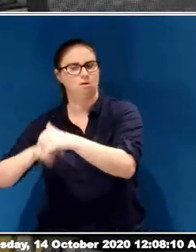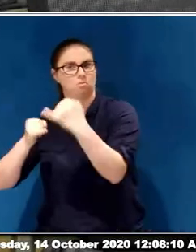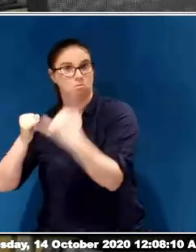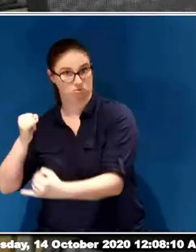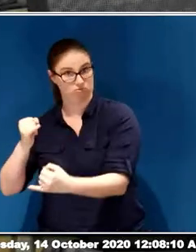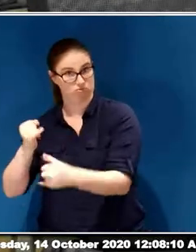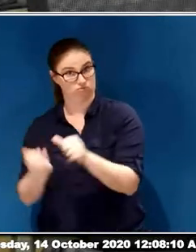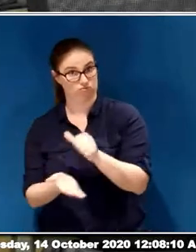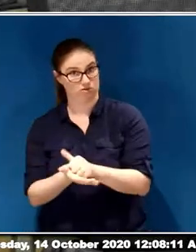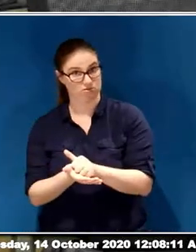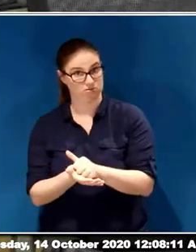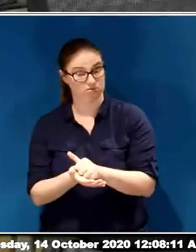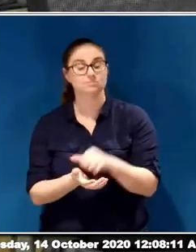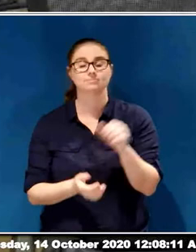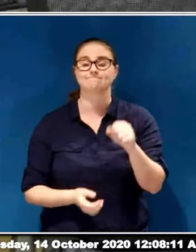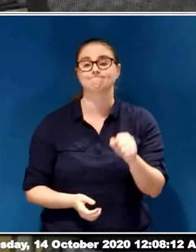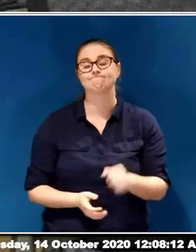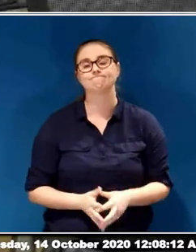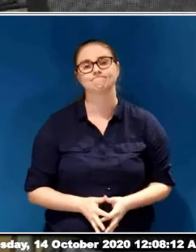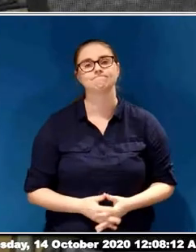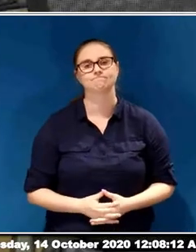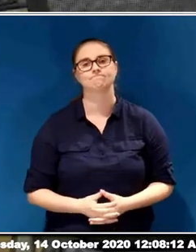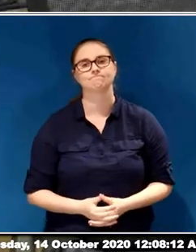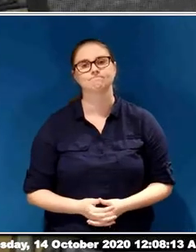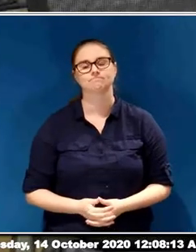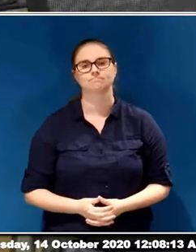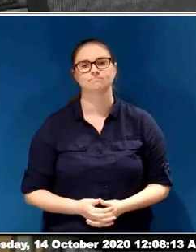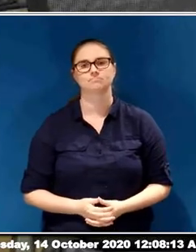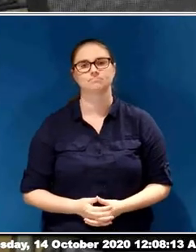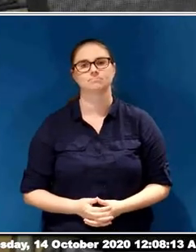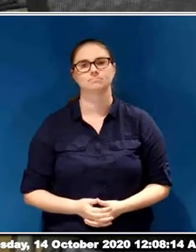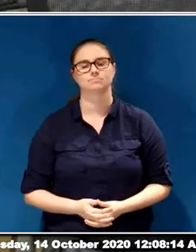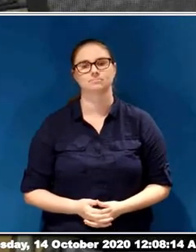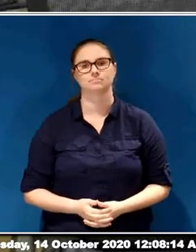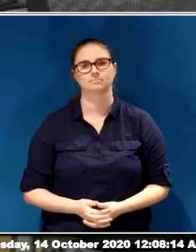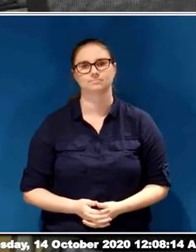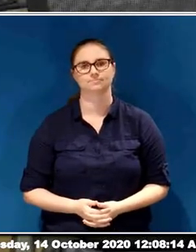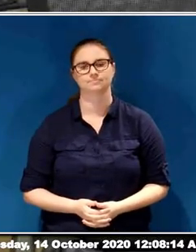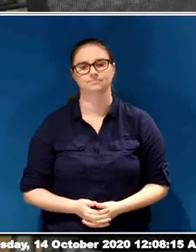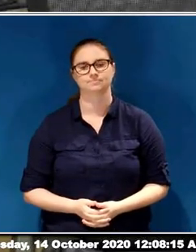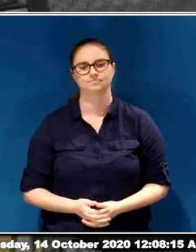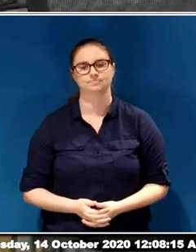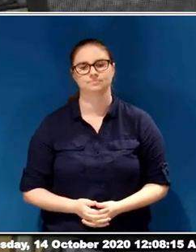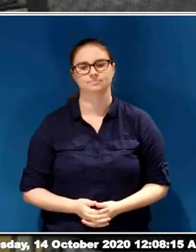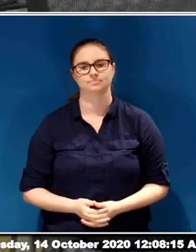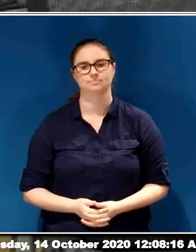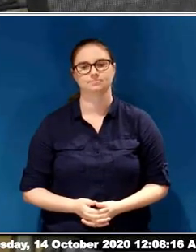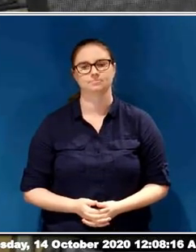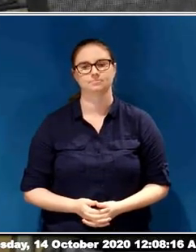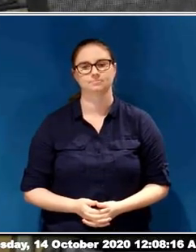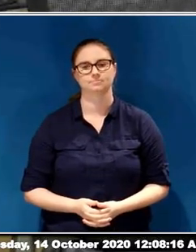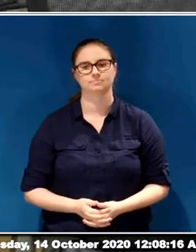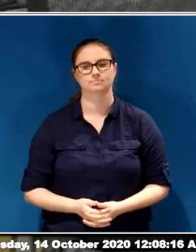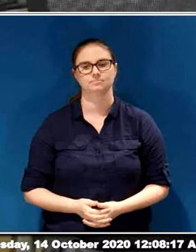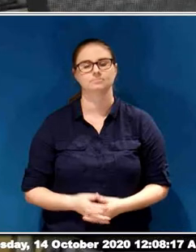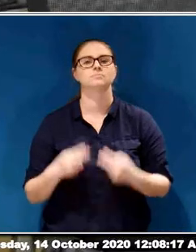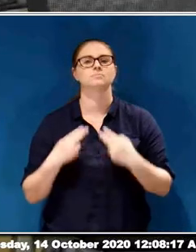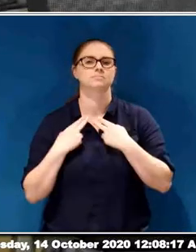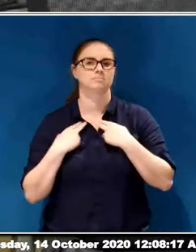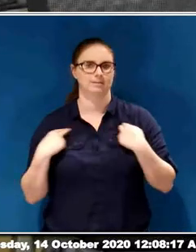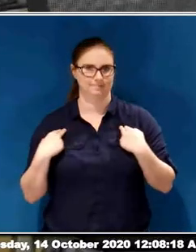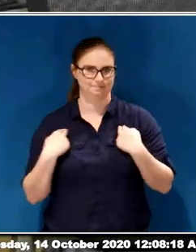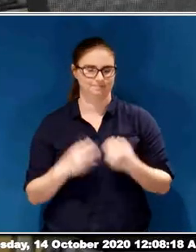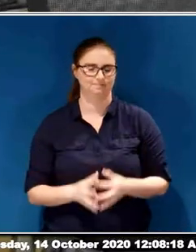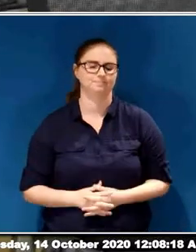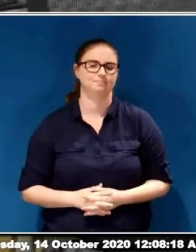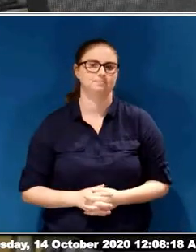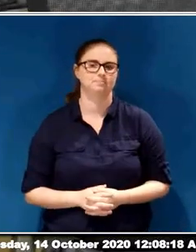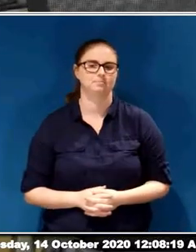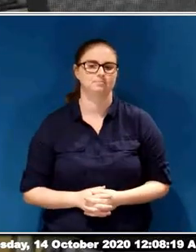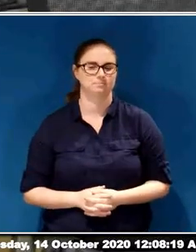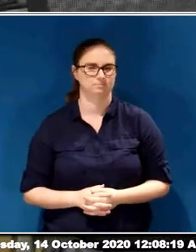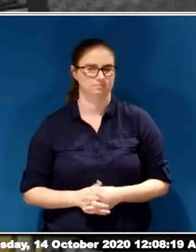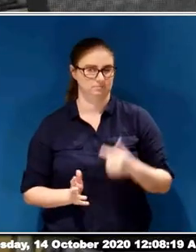And can I also check my understanding about reasonable accommodations.